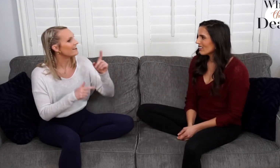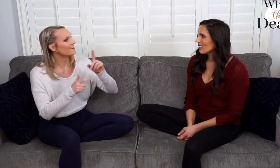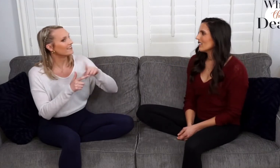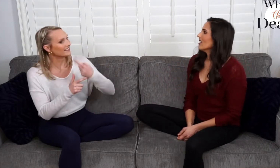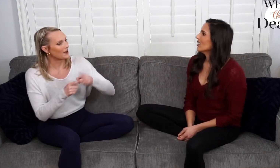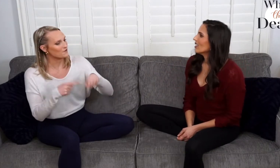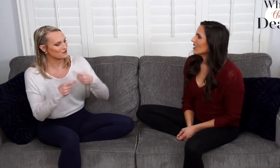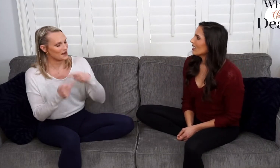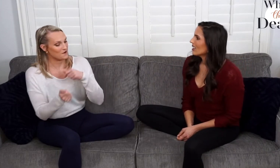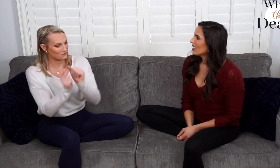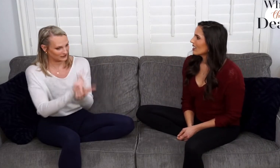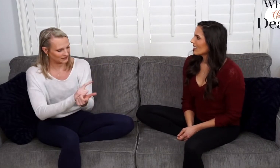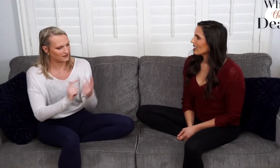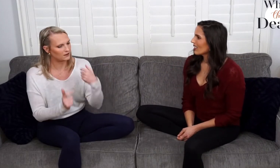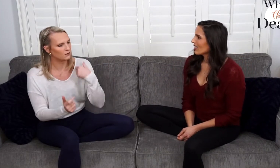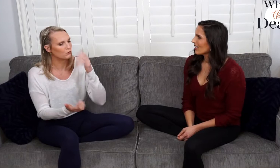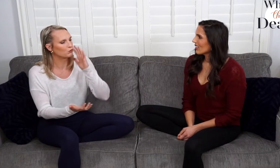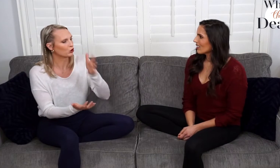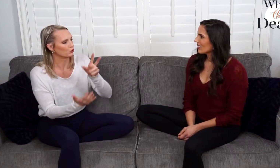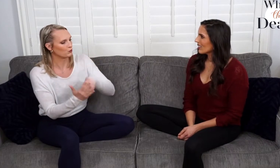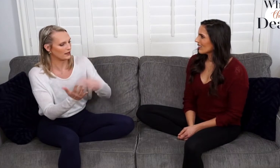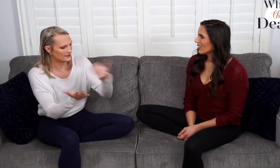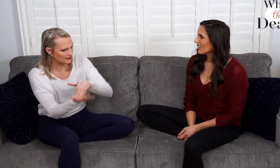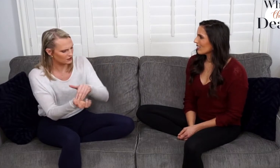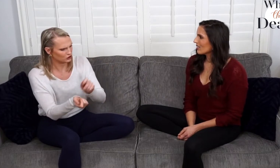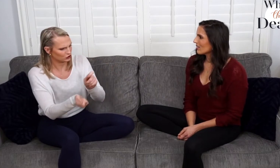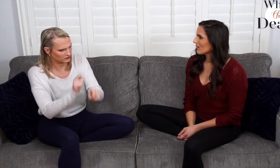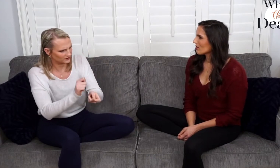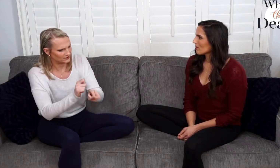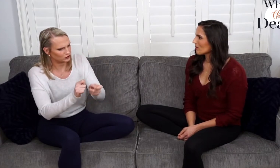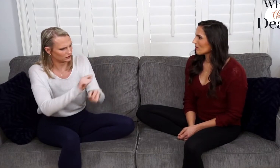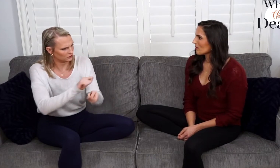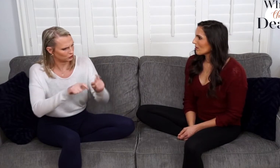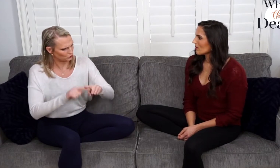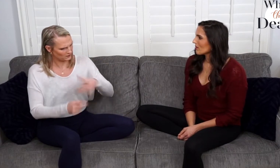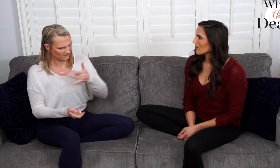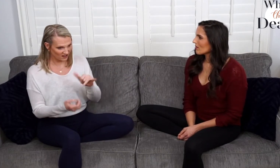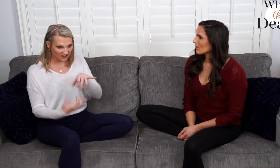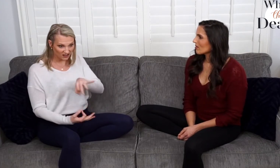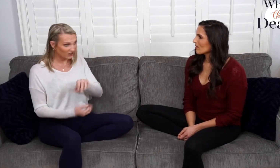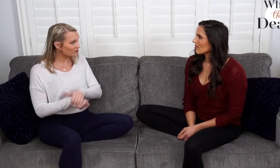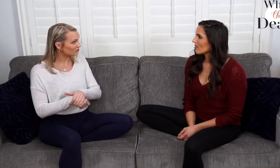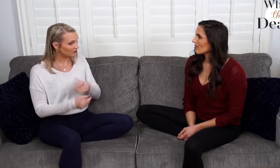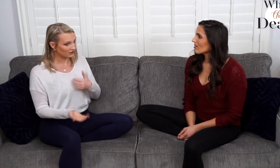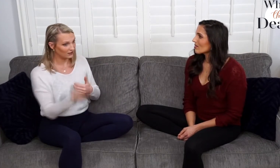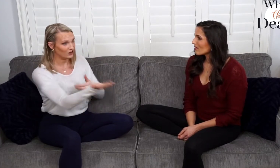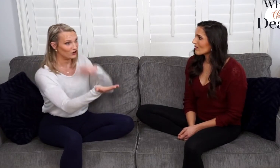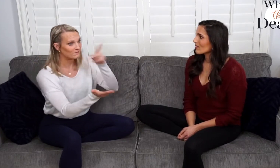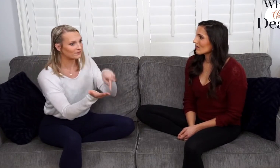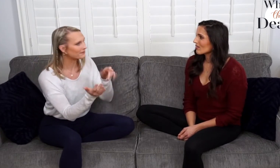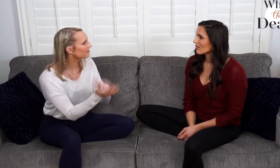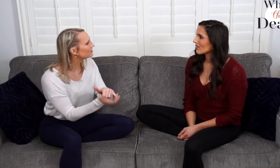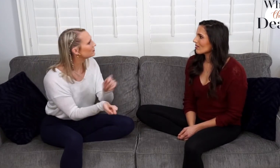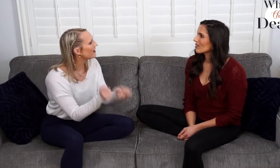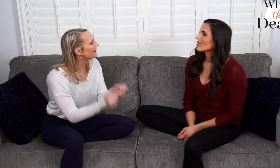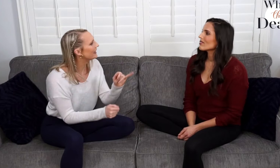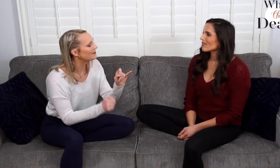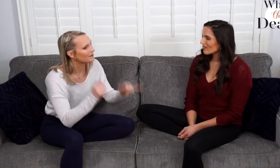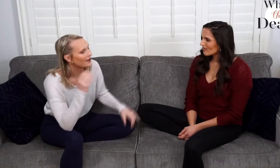Right, and then when I translate it, I would read it again, make edits, and keep editing and then until I felt like it was good English and then give it to a hearing person and they still